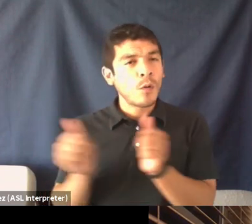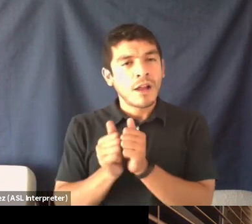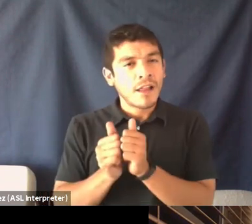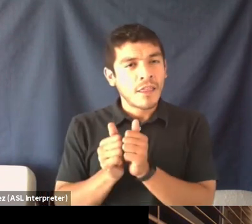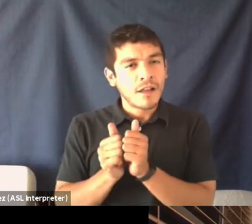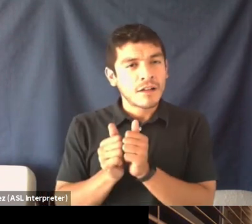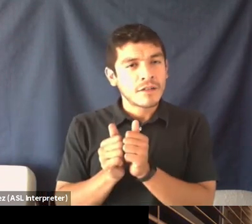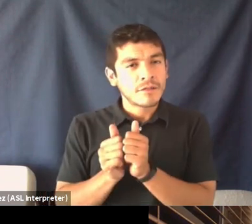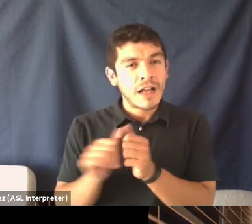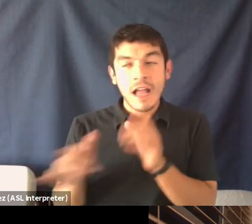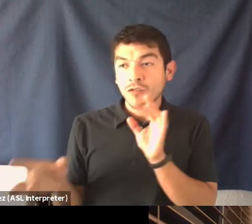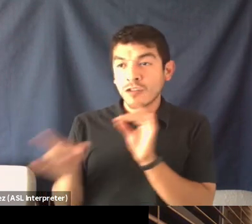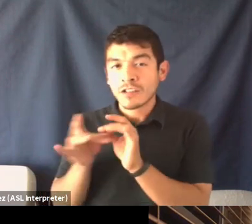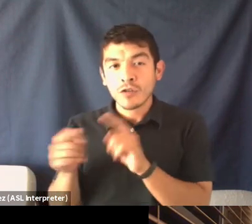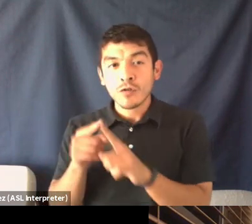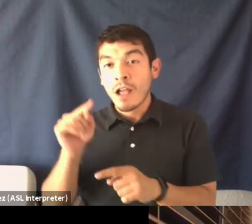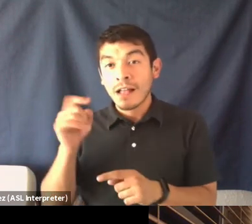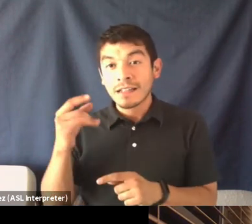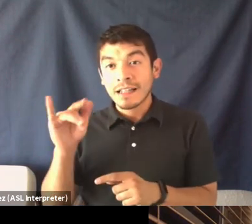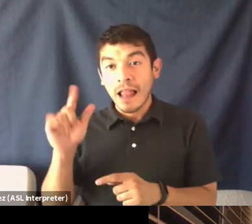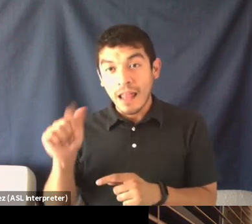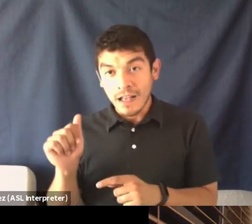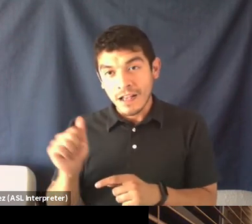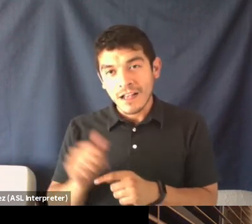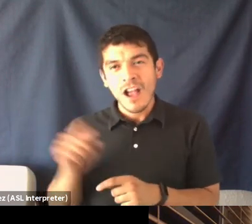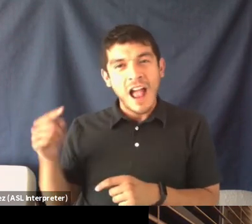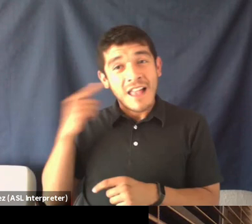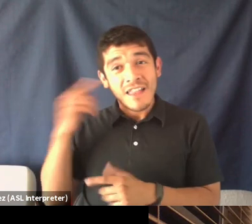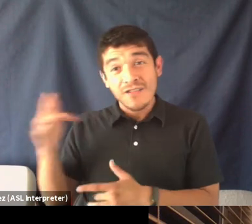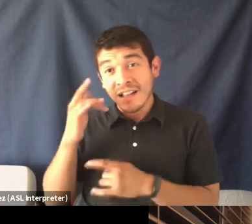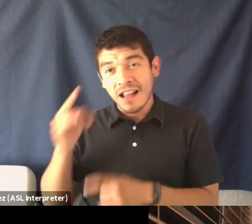attraction to the tequilas. I think she liked tequilas. - Yes.